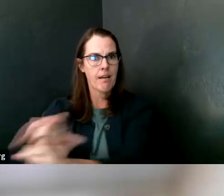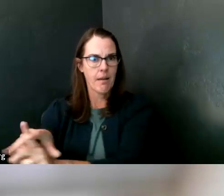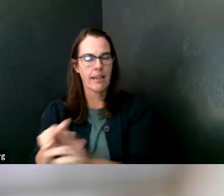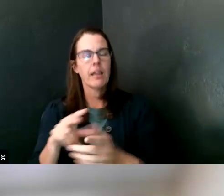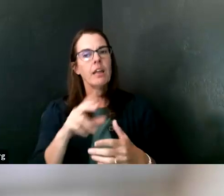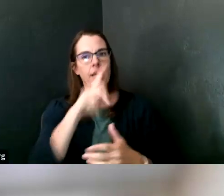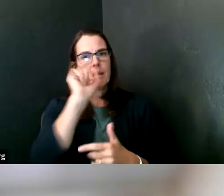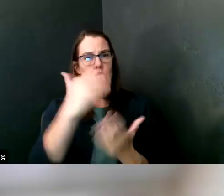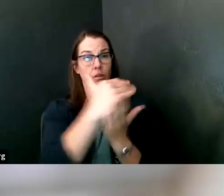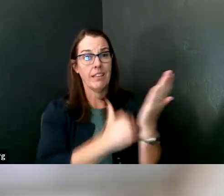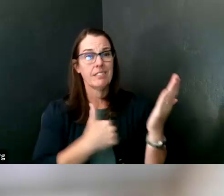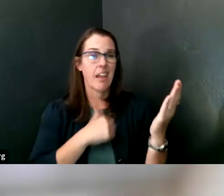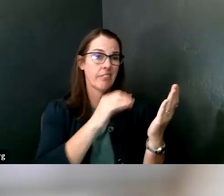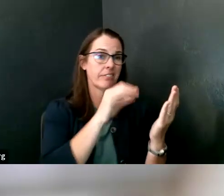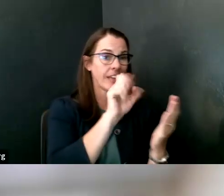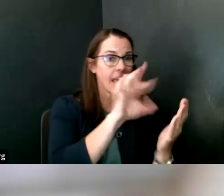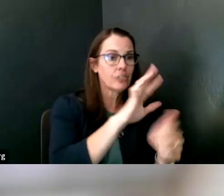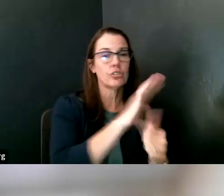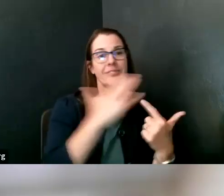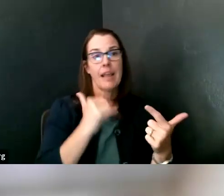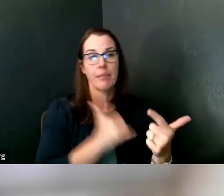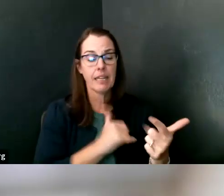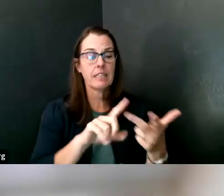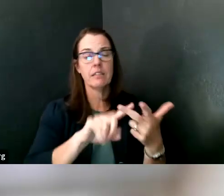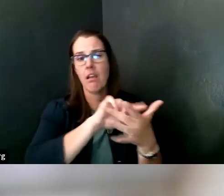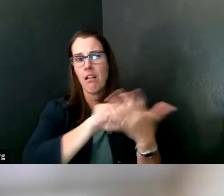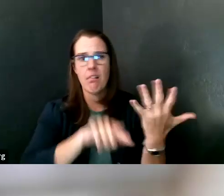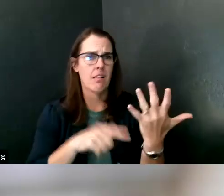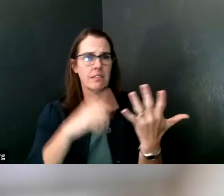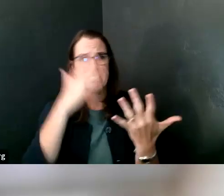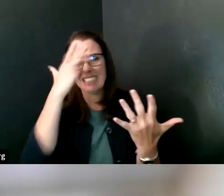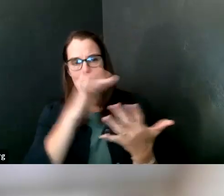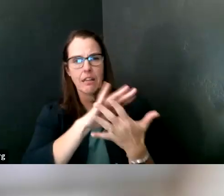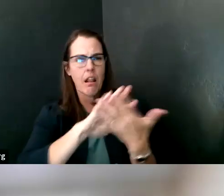immunology, diabetes therapies, and and drugs that treat rare diseases. A transparent affordability